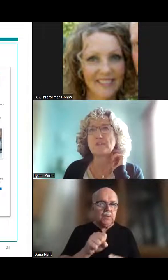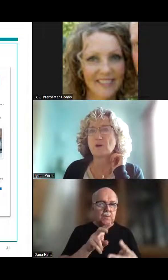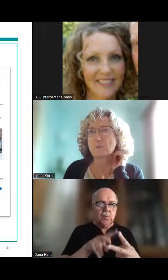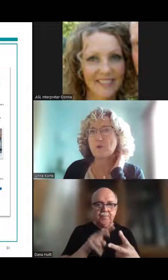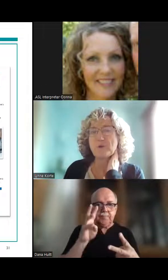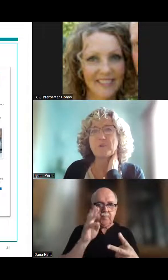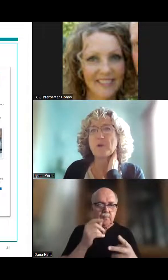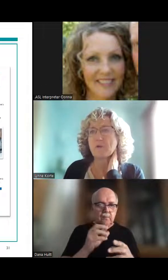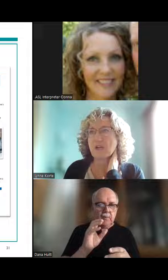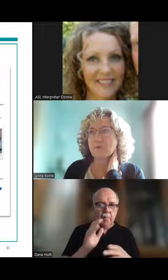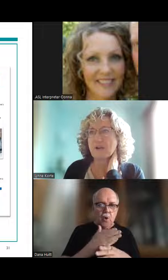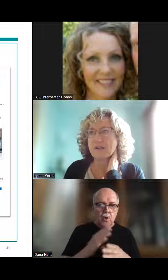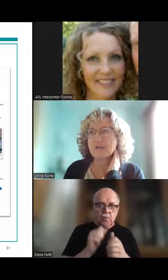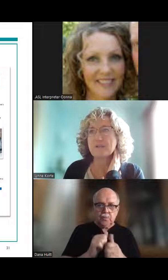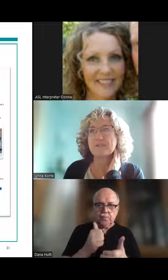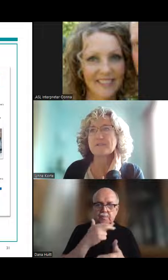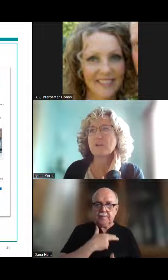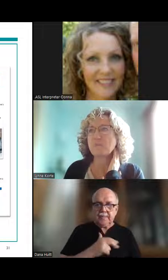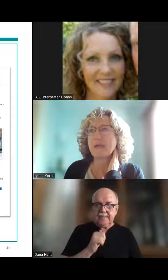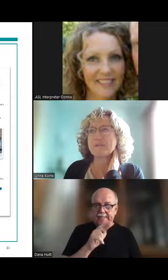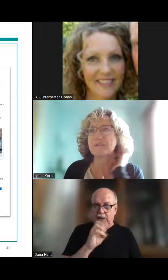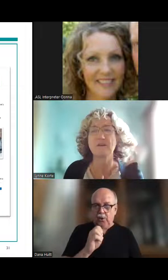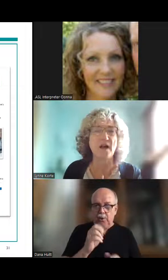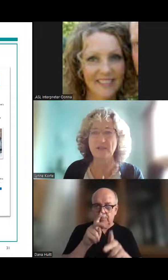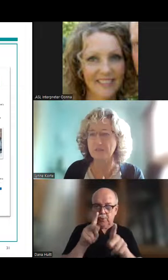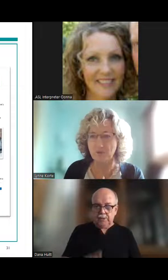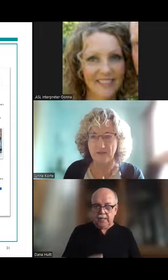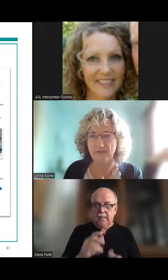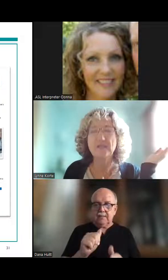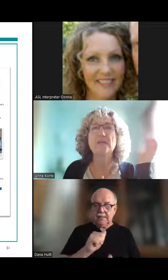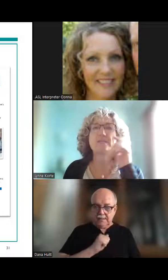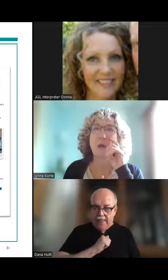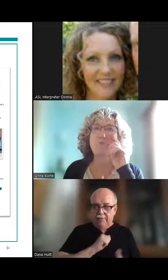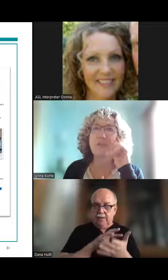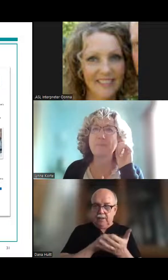s are and what languages they teach in. We also have